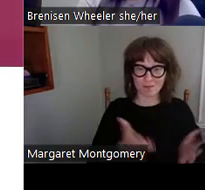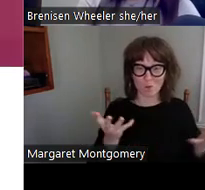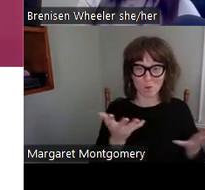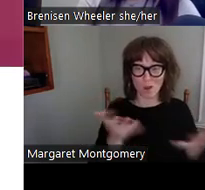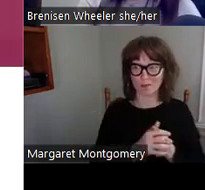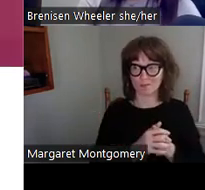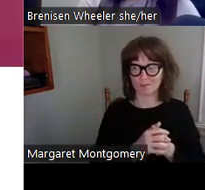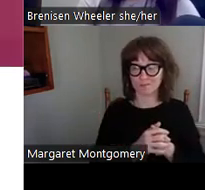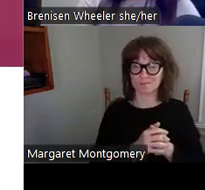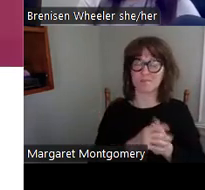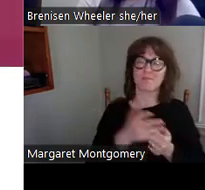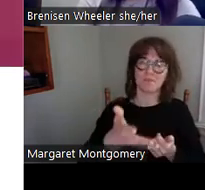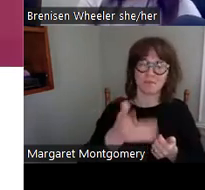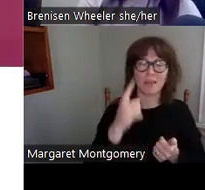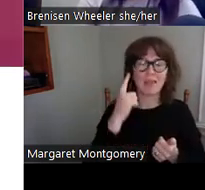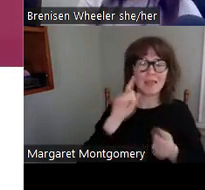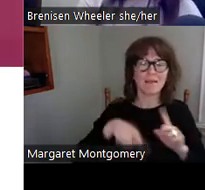somewhere to that of an 13:11:16 infection that has the potential